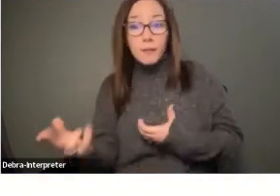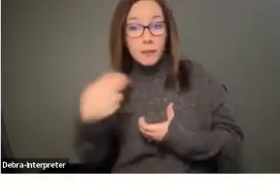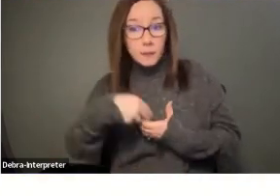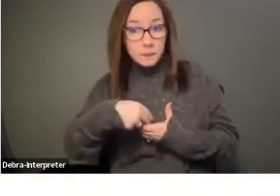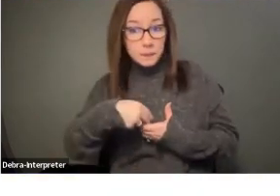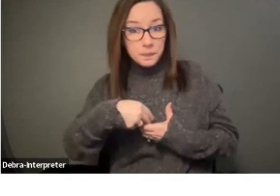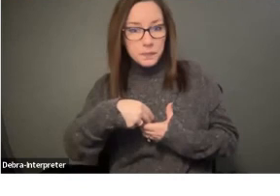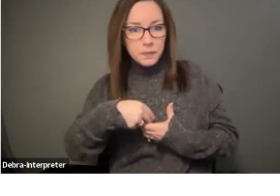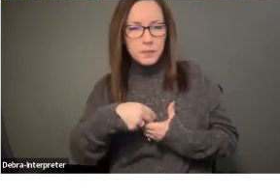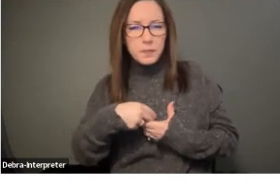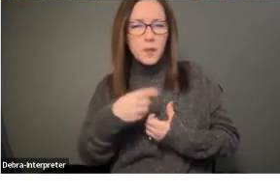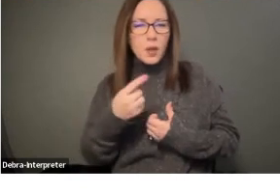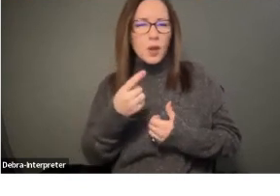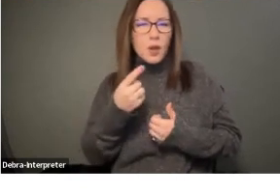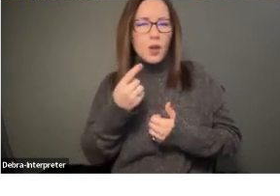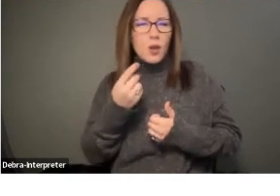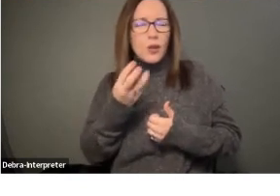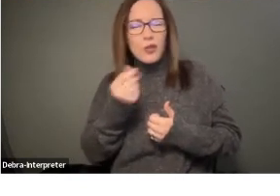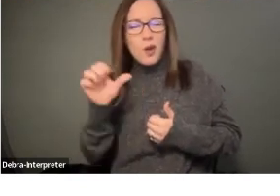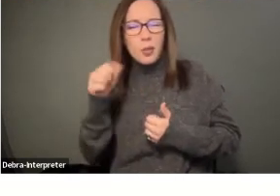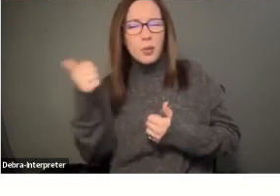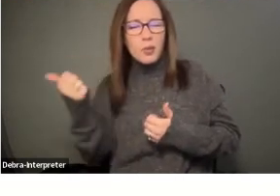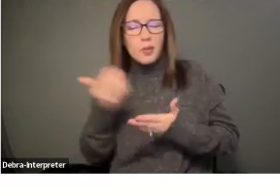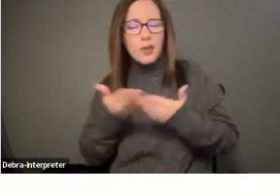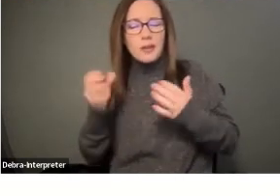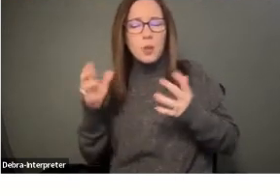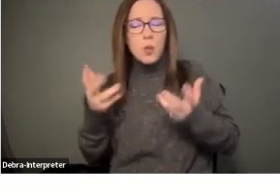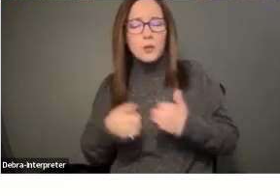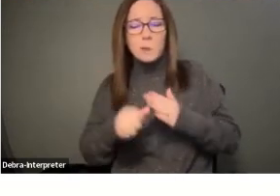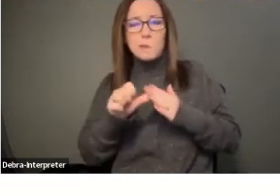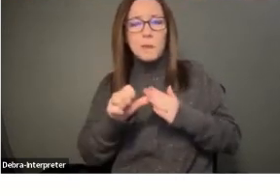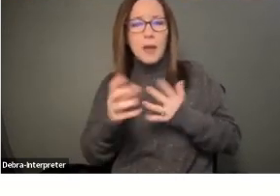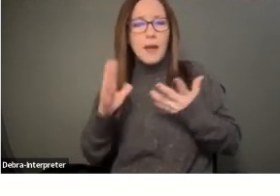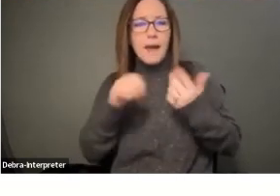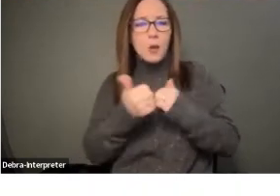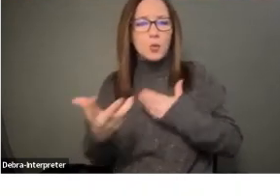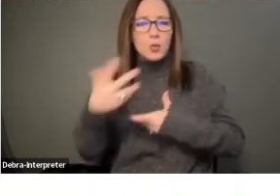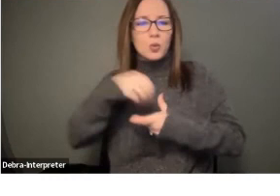the resources and thank you all for joining us. I would THRO*F just highlight a couple of other